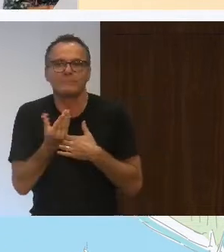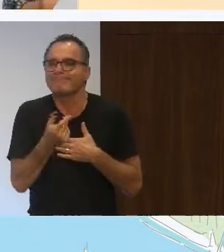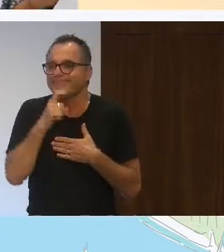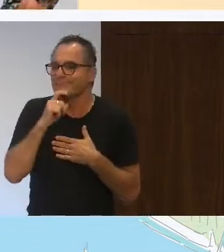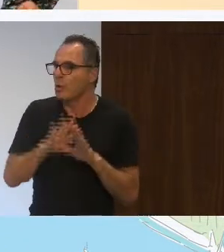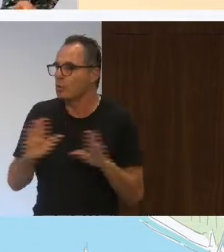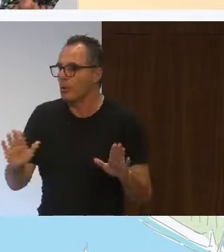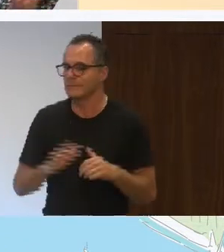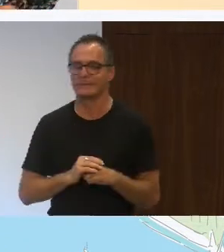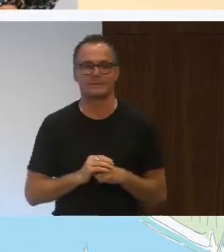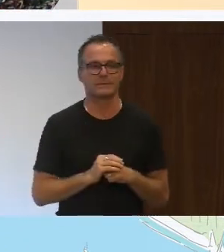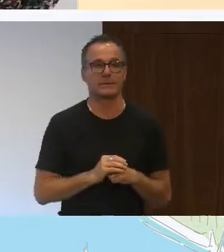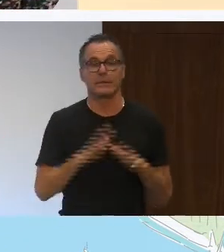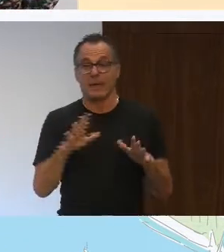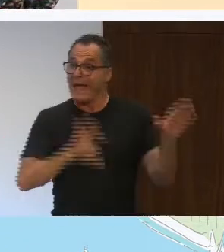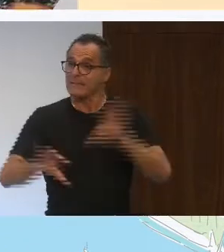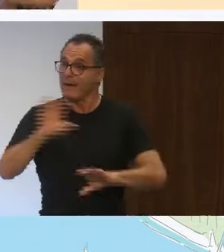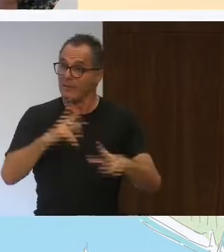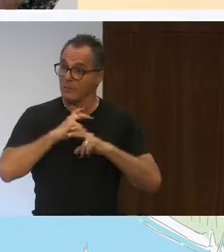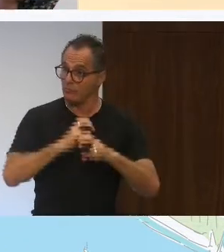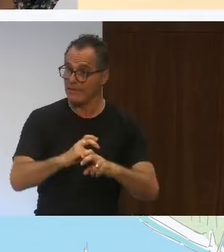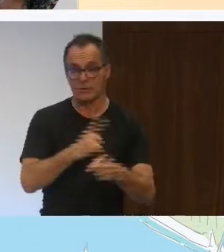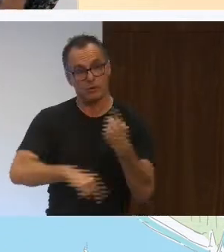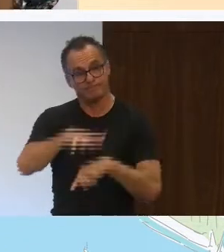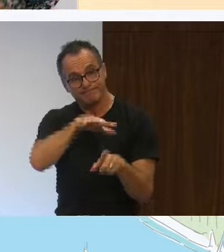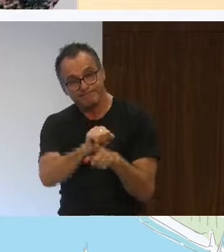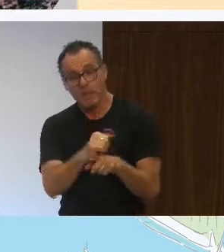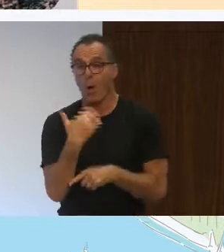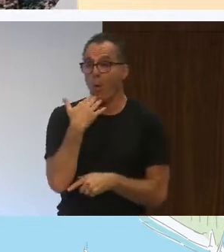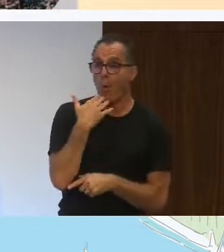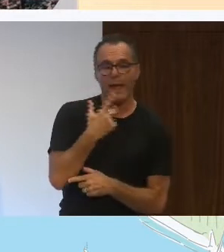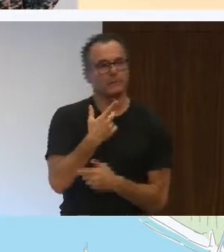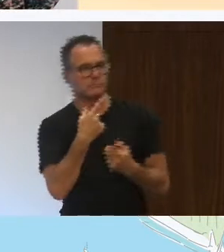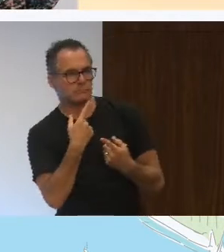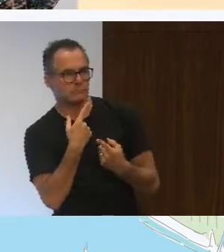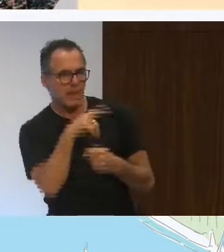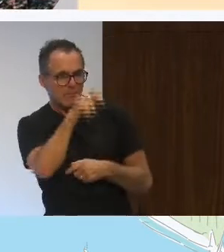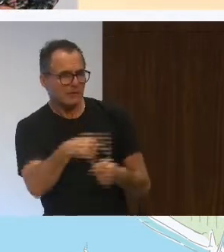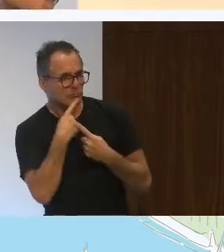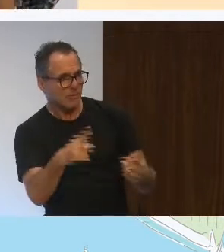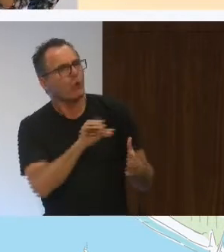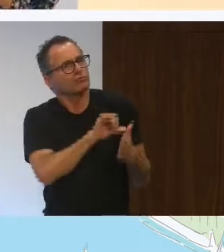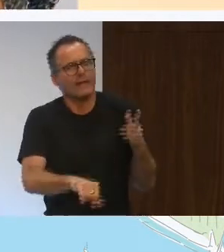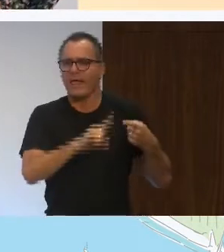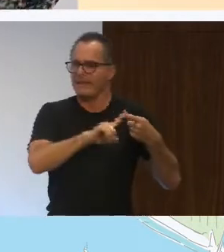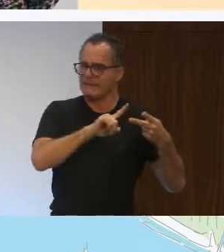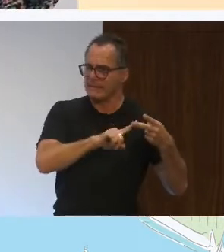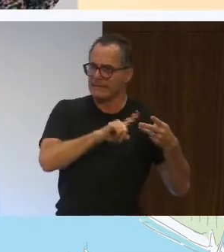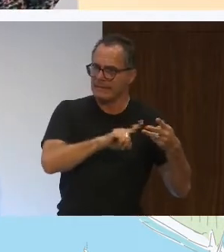And what we see in experimental research is that when you take what patients report as being a trigger, and consistently expose them to that